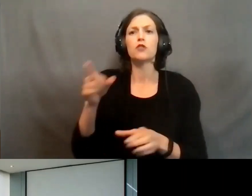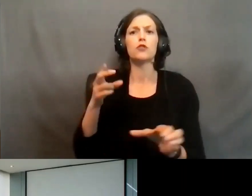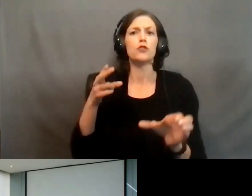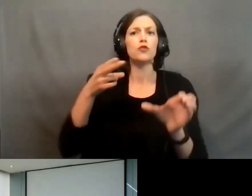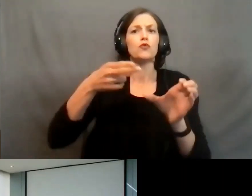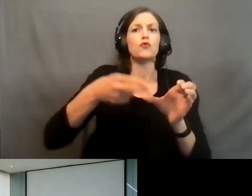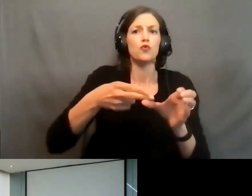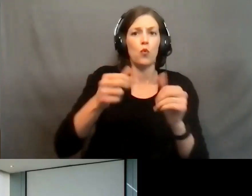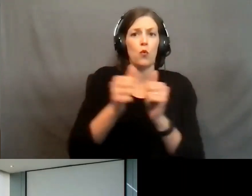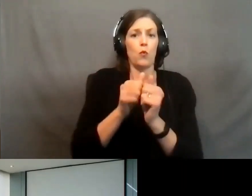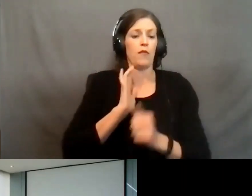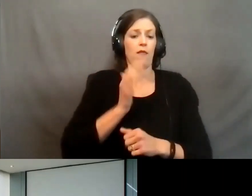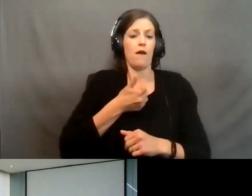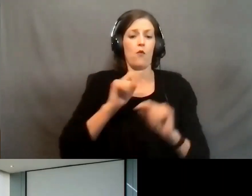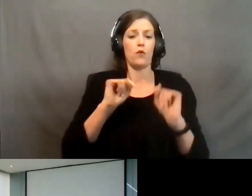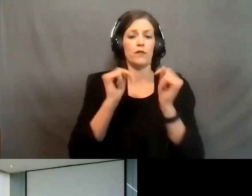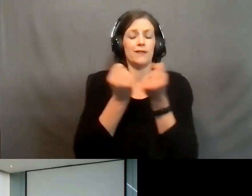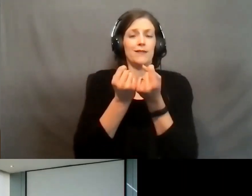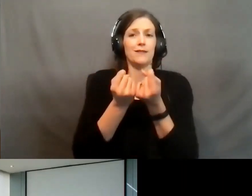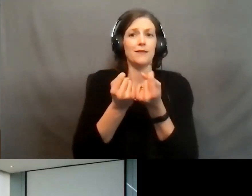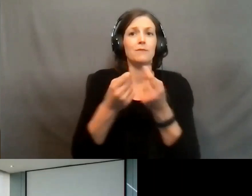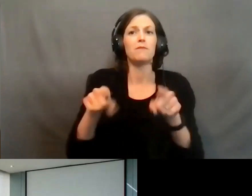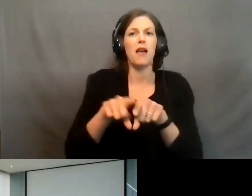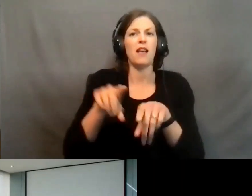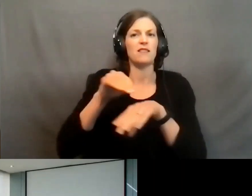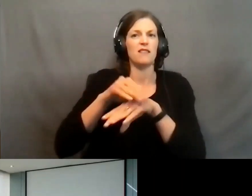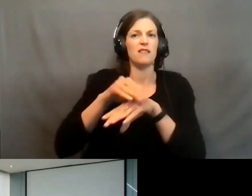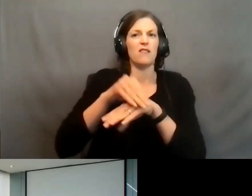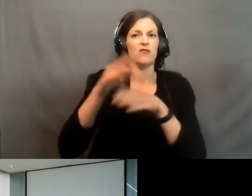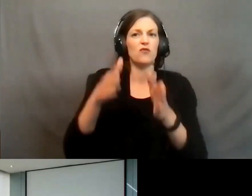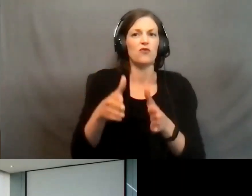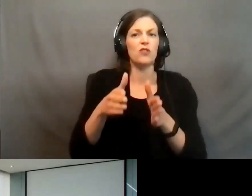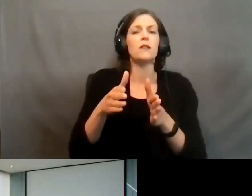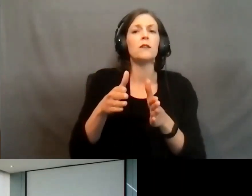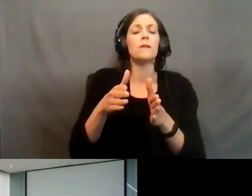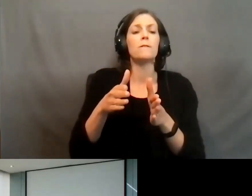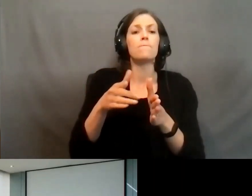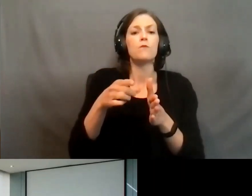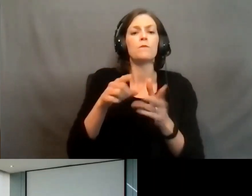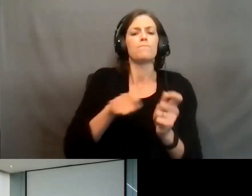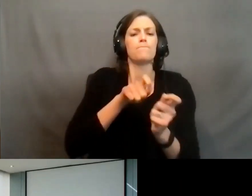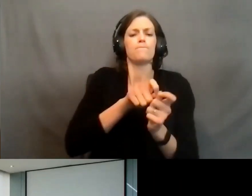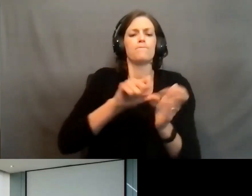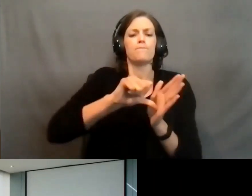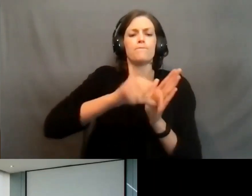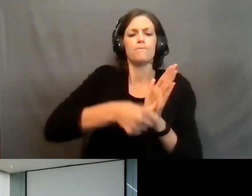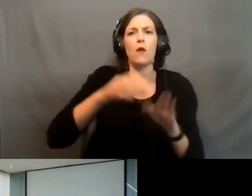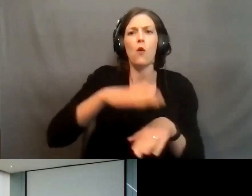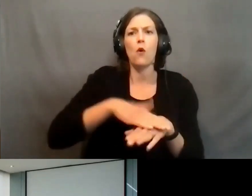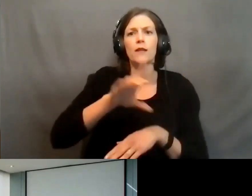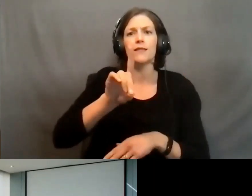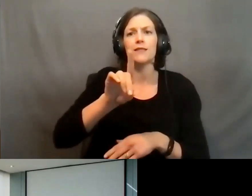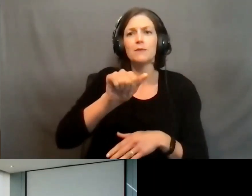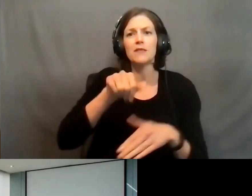12:16:10 team as a consultant 12:16:13 with particular emphasis on disability access 12:16:18 and guidance,